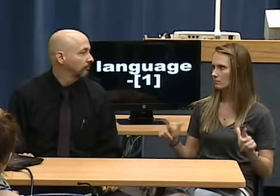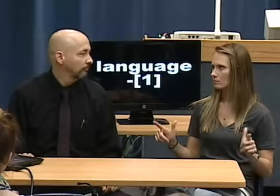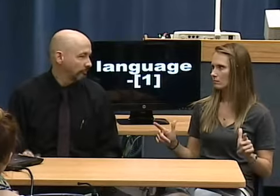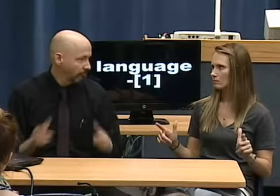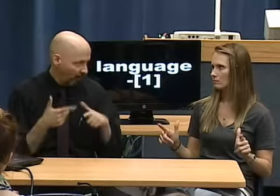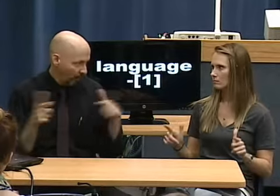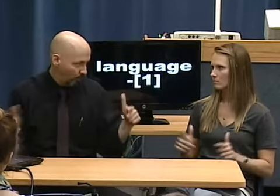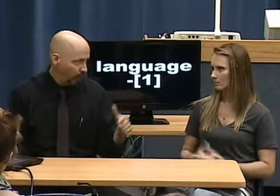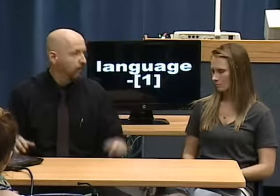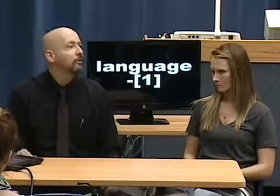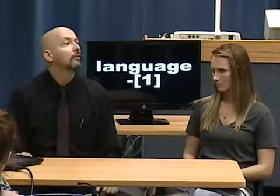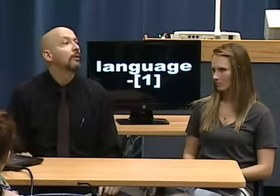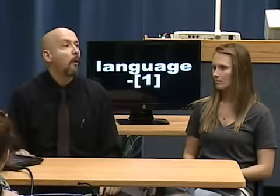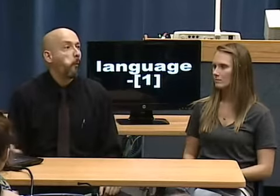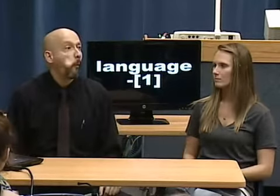Language